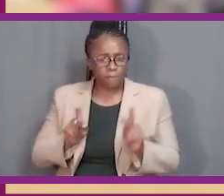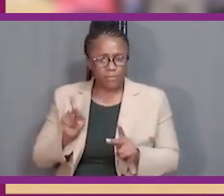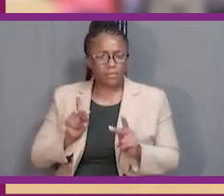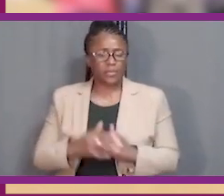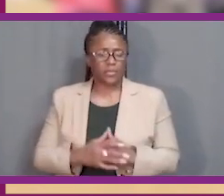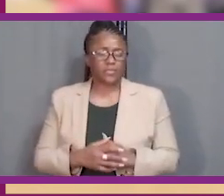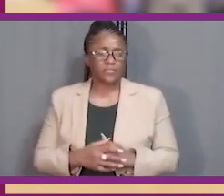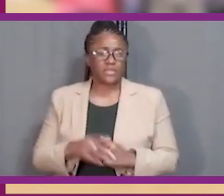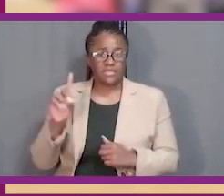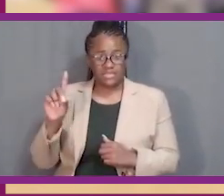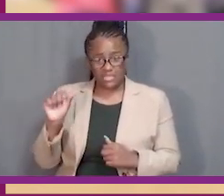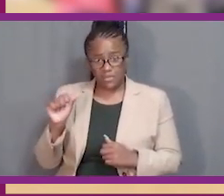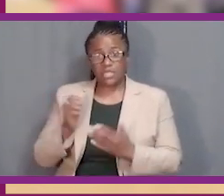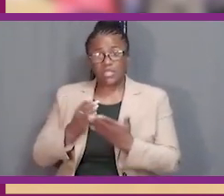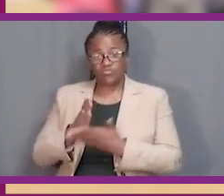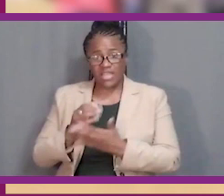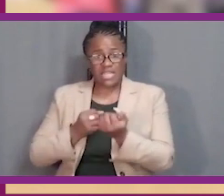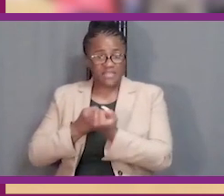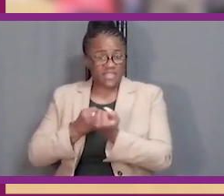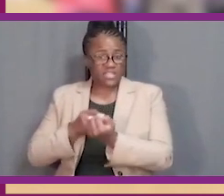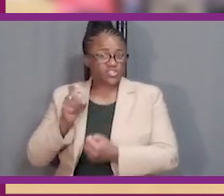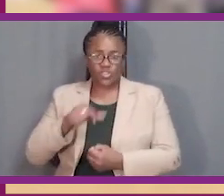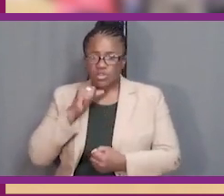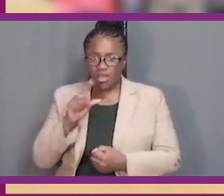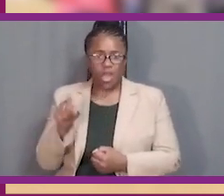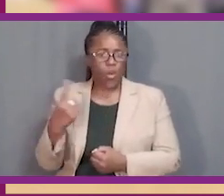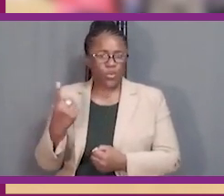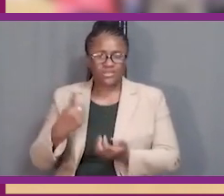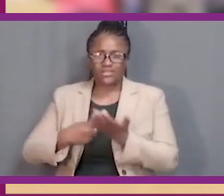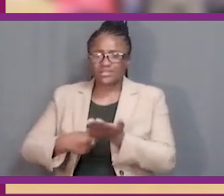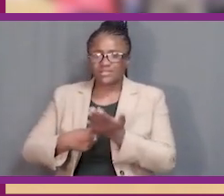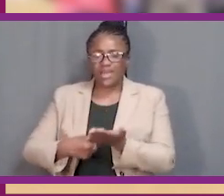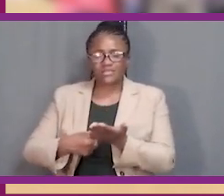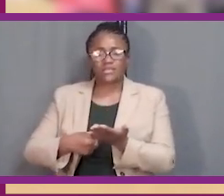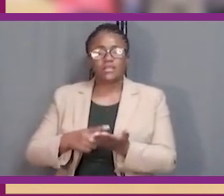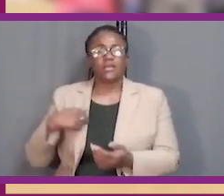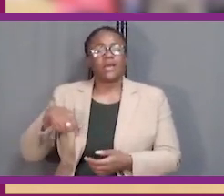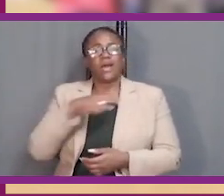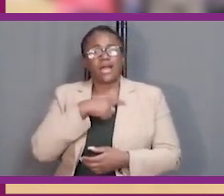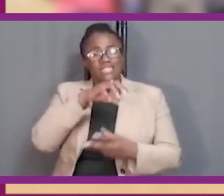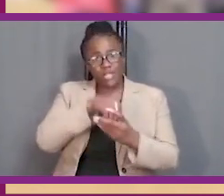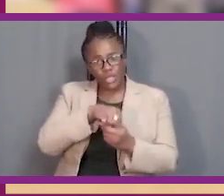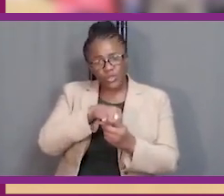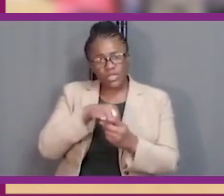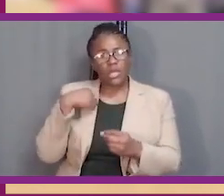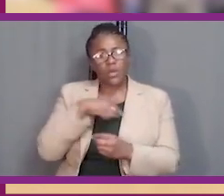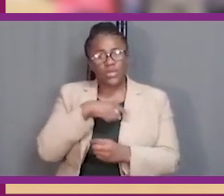us being included, but we should just get in there and ensure that our issues are therefore